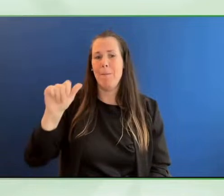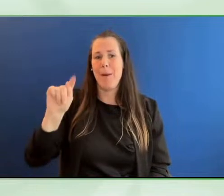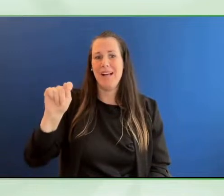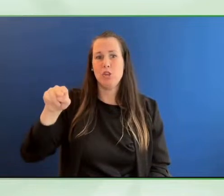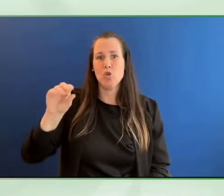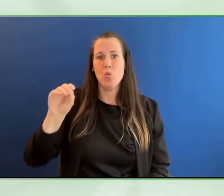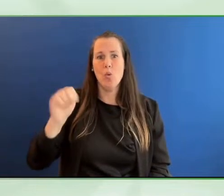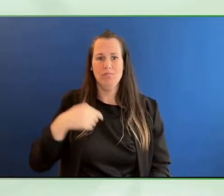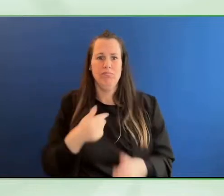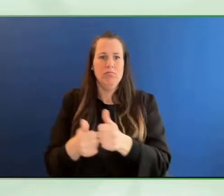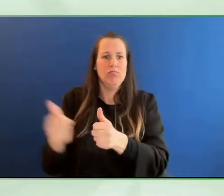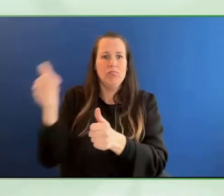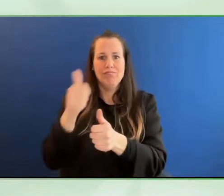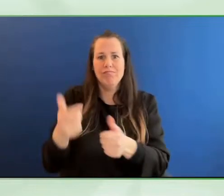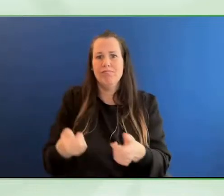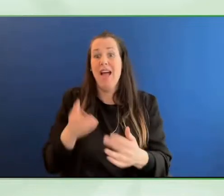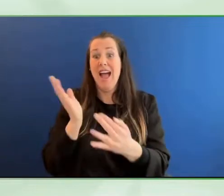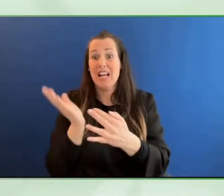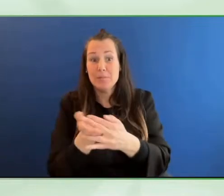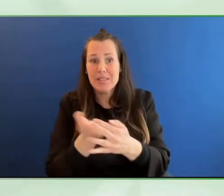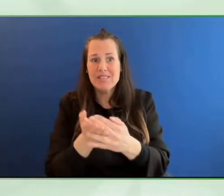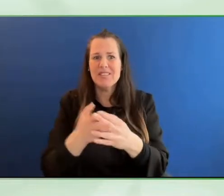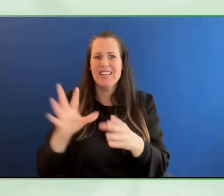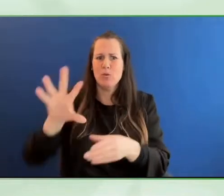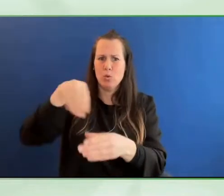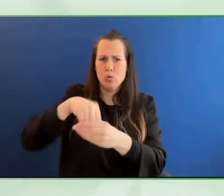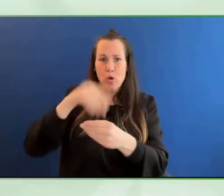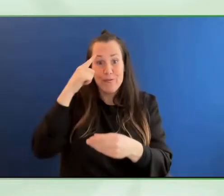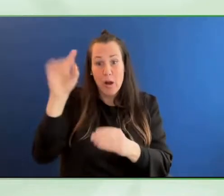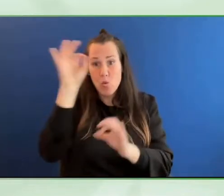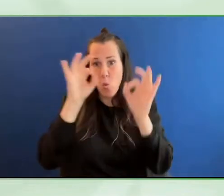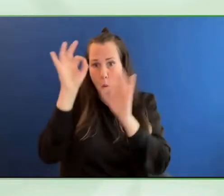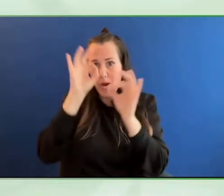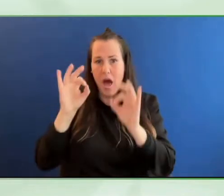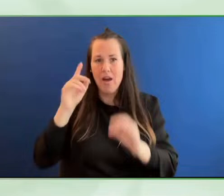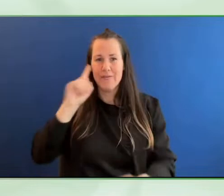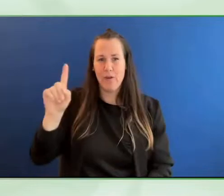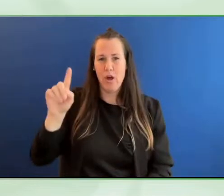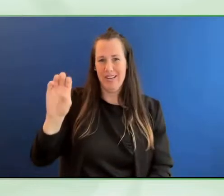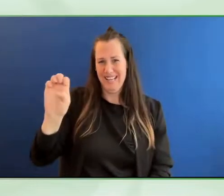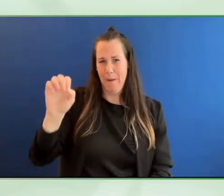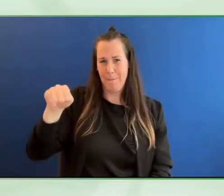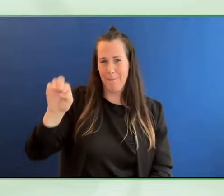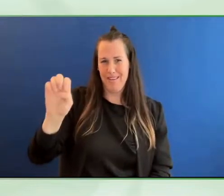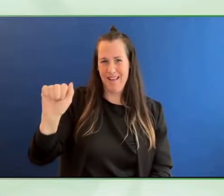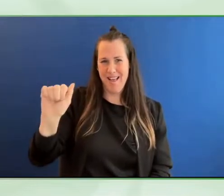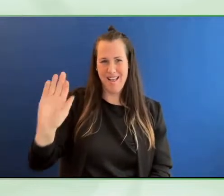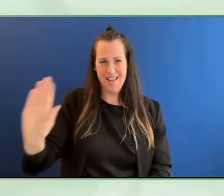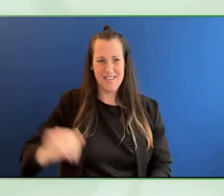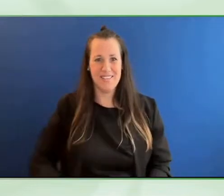What do you see as the balance between what the human is capable of and creativity that